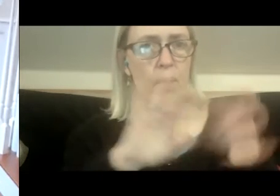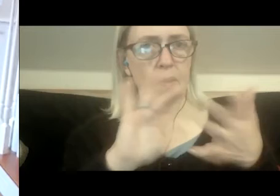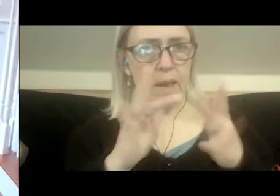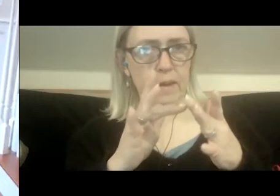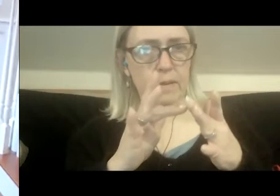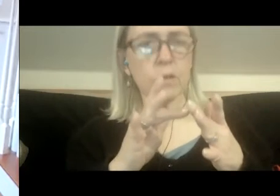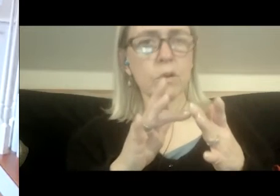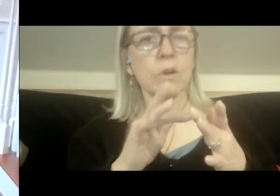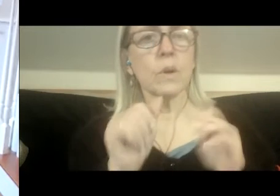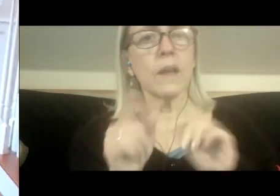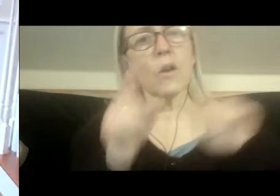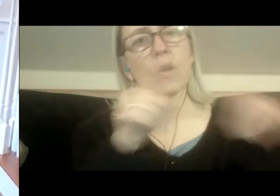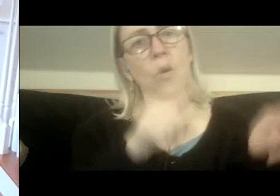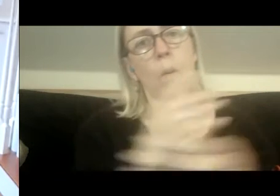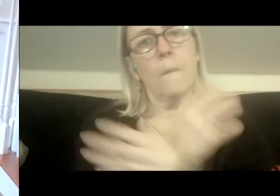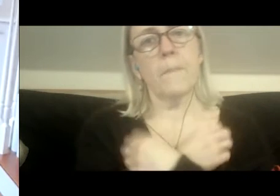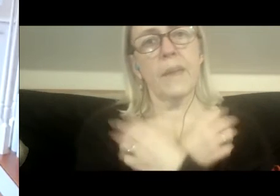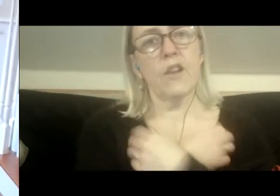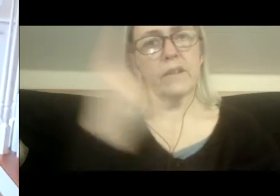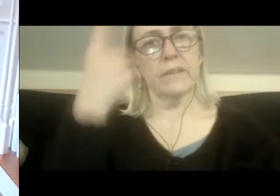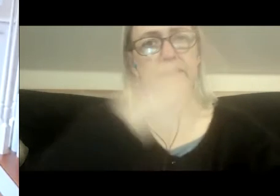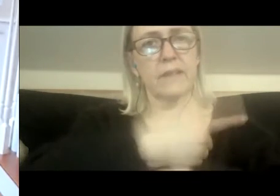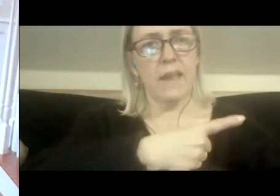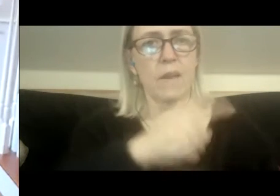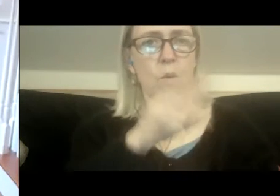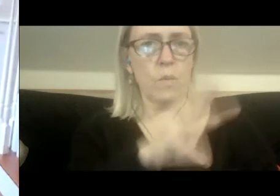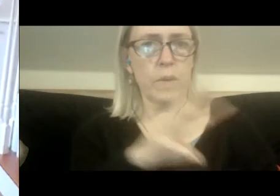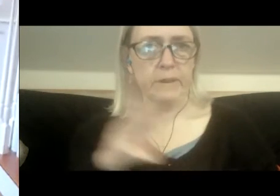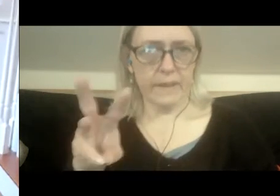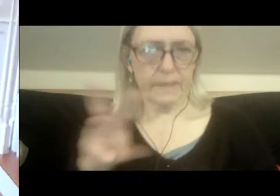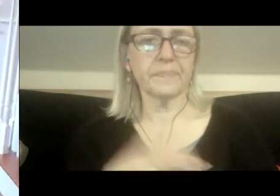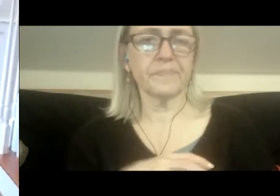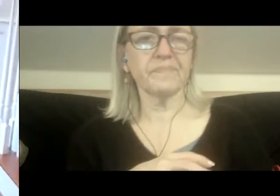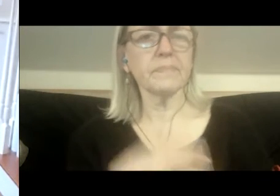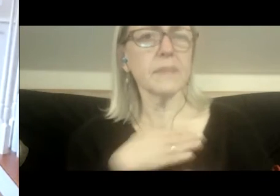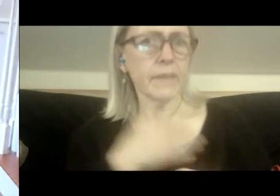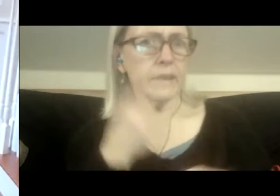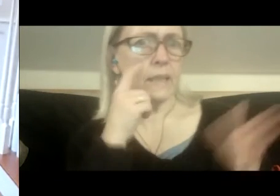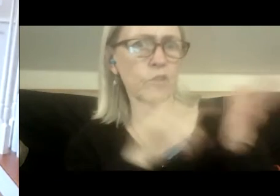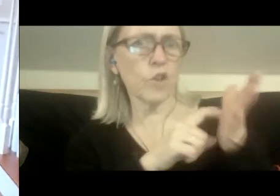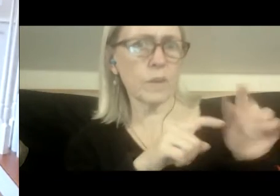Please take a look, and you will get a sense of the incredible accomplishments by our staff.